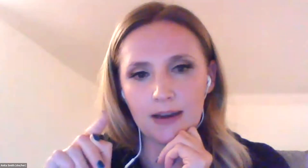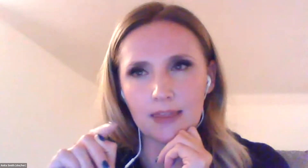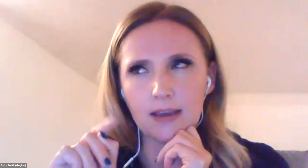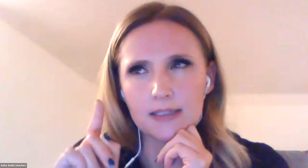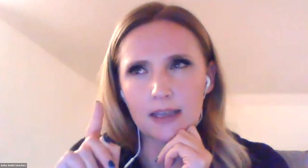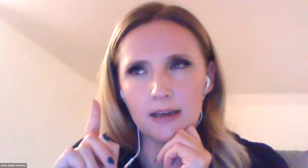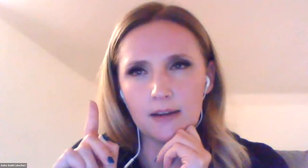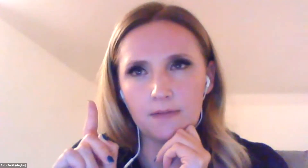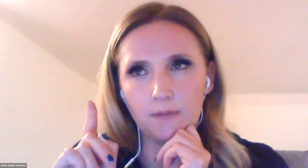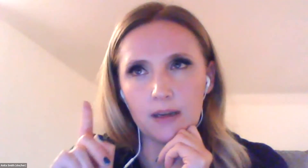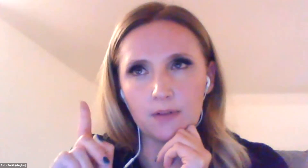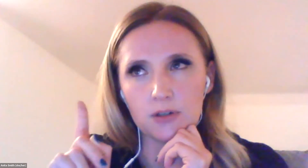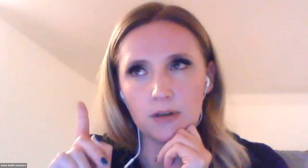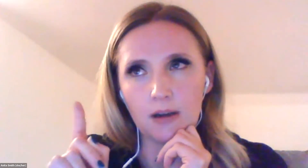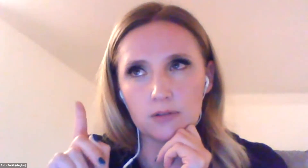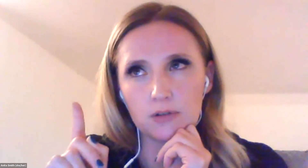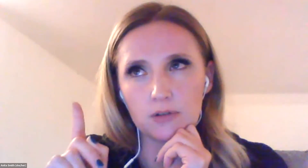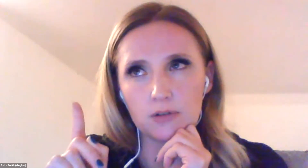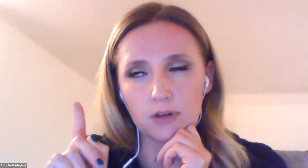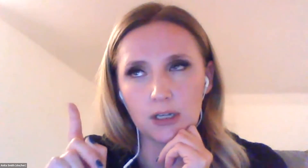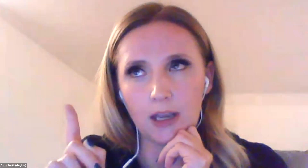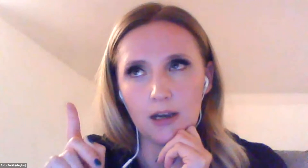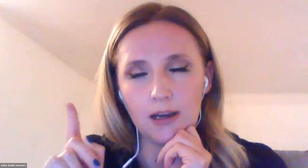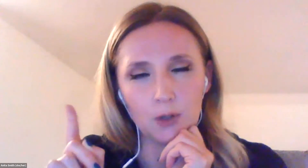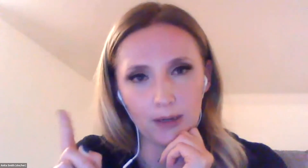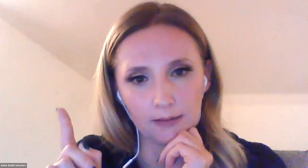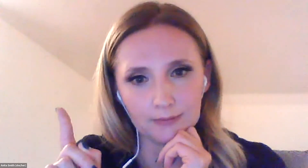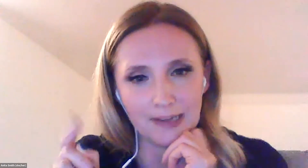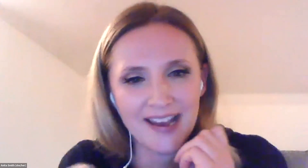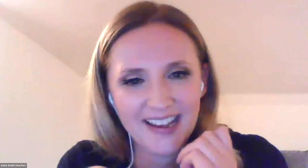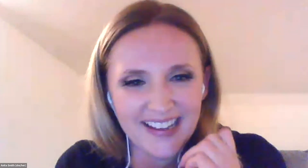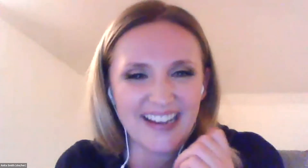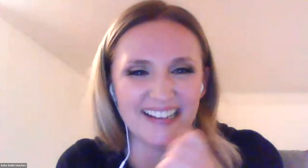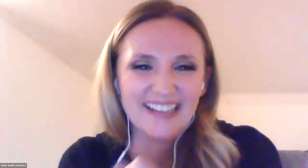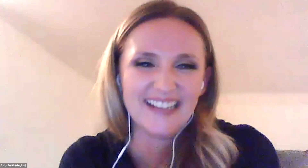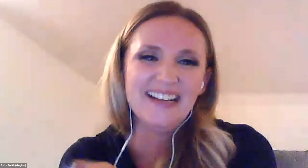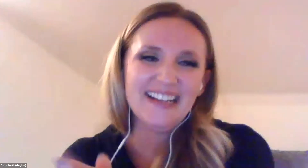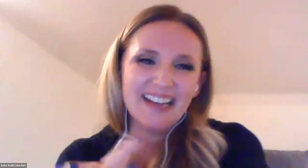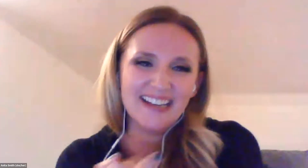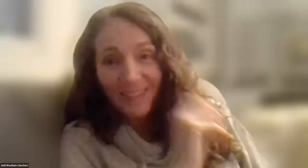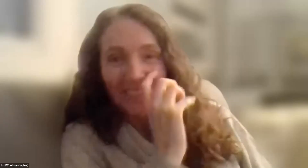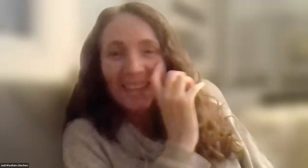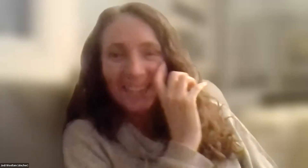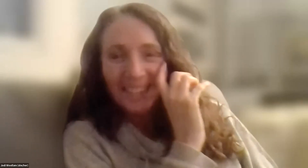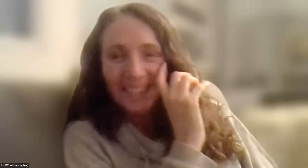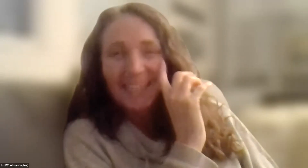and I think I said, "If we ever do an outdoor stage again, I'm quitting." [Jodi] Okay.